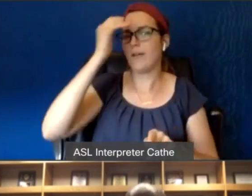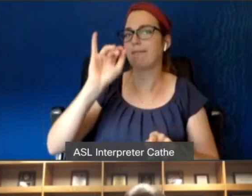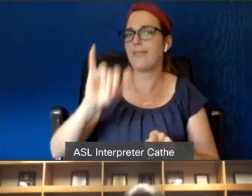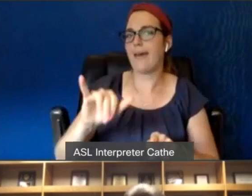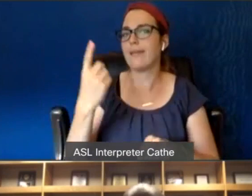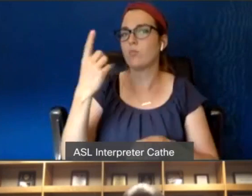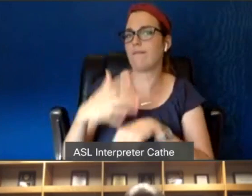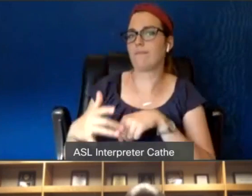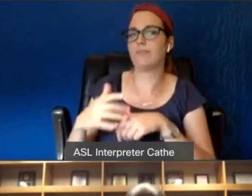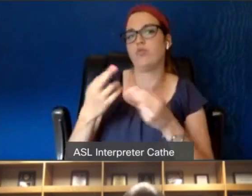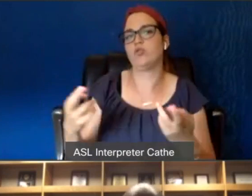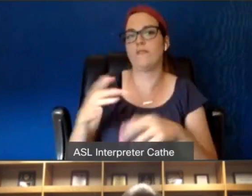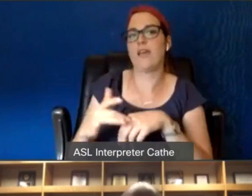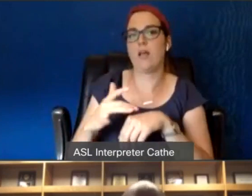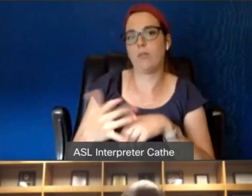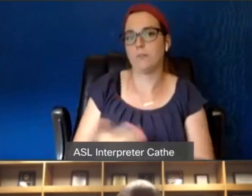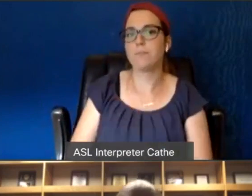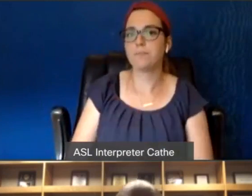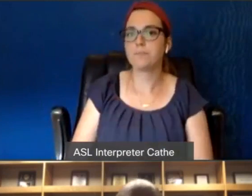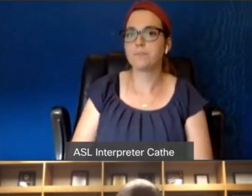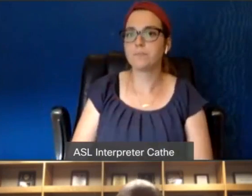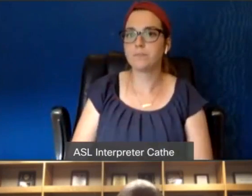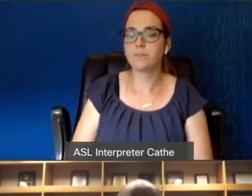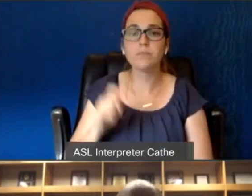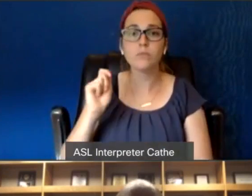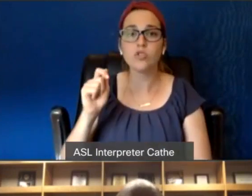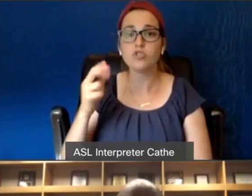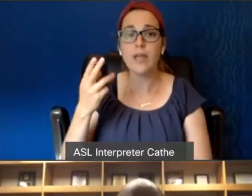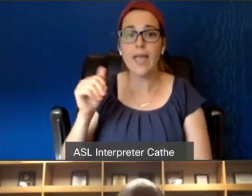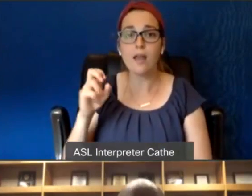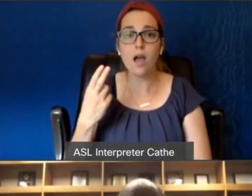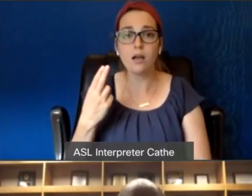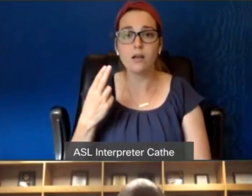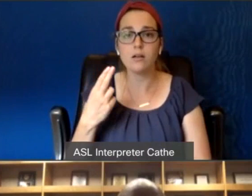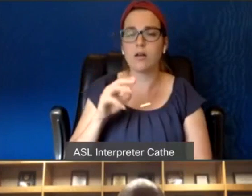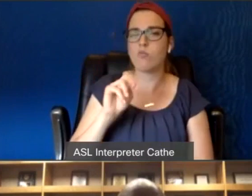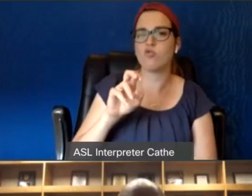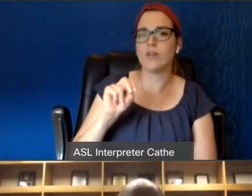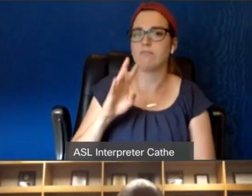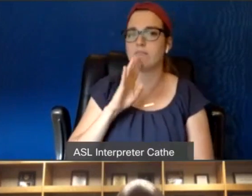And that's an excellent point. And Judge Hannah. I'm sorry, Maureen. Yeah, I was just gonna say in Buffalo,